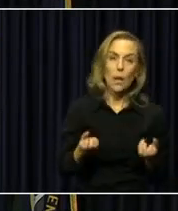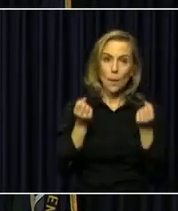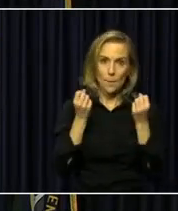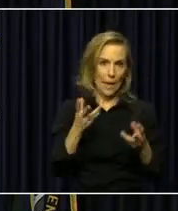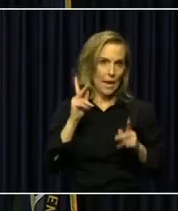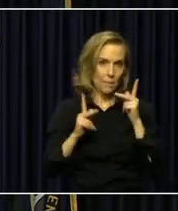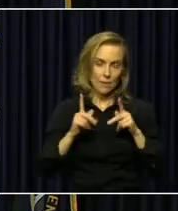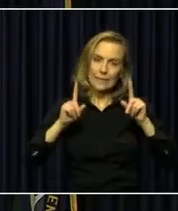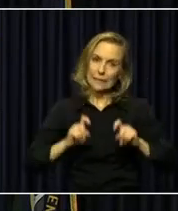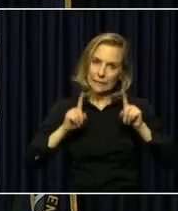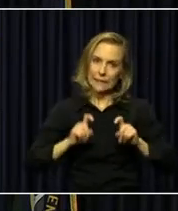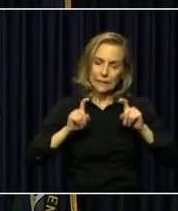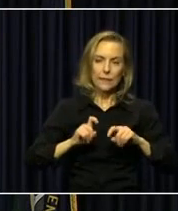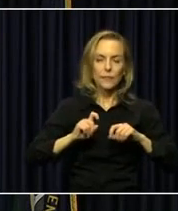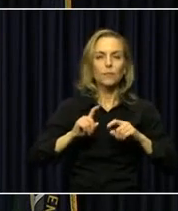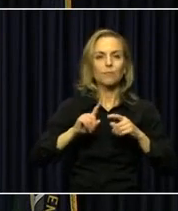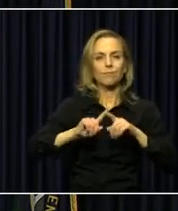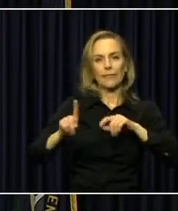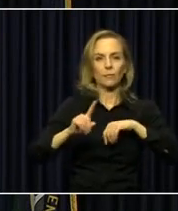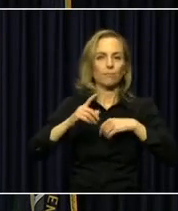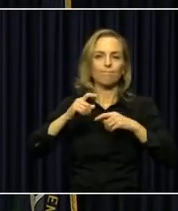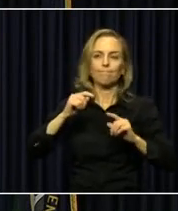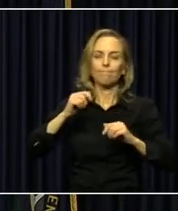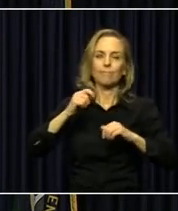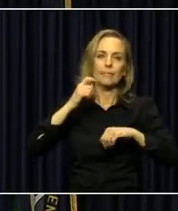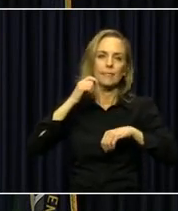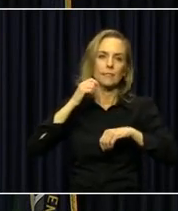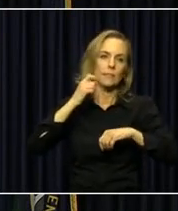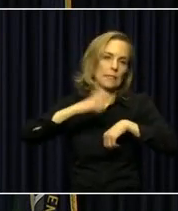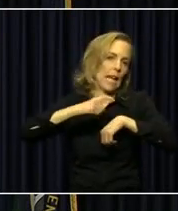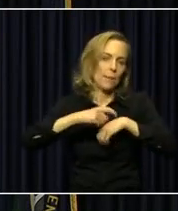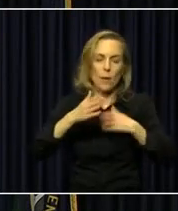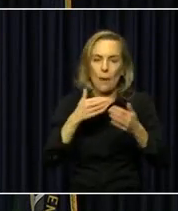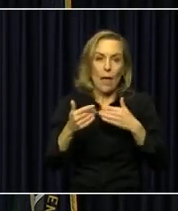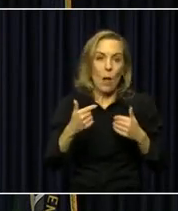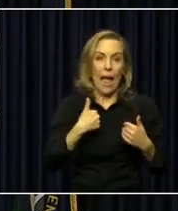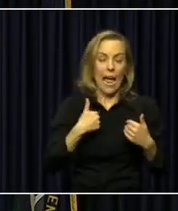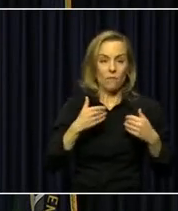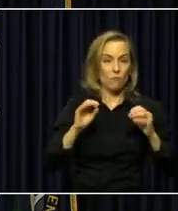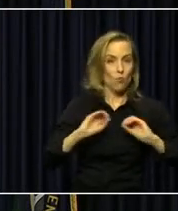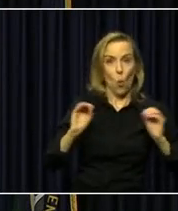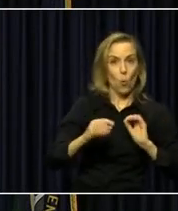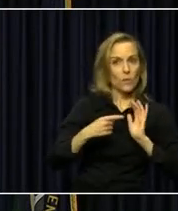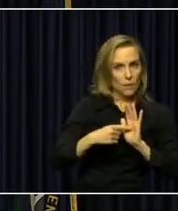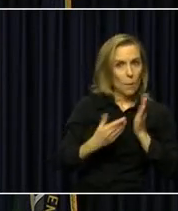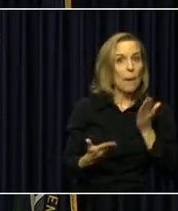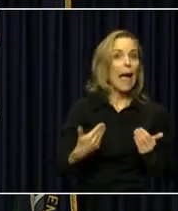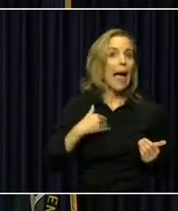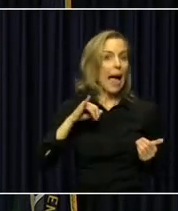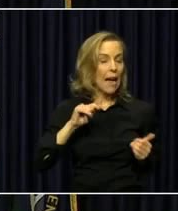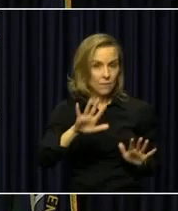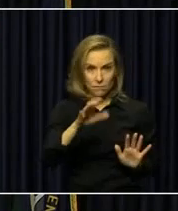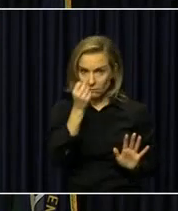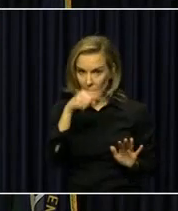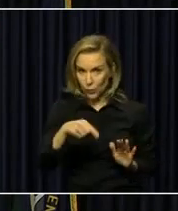MANY, MANY, MANY PLACES ACROSS THE COUNTRY, THAT IS THE CHALLENGE. IT'S ALSO THE LIQUID THAT YOU